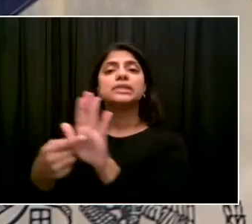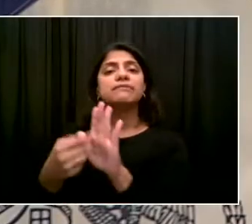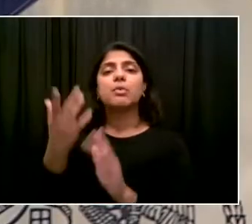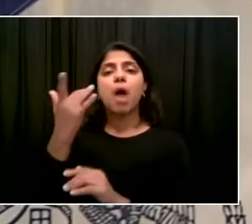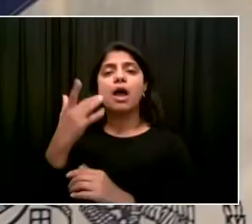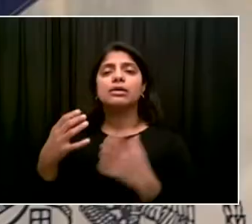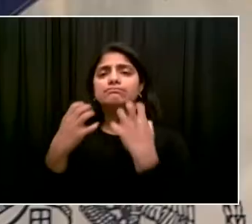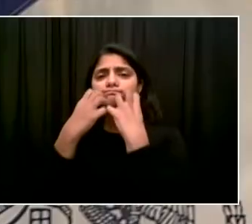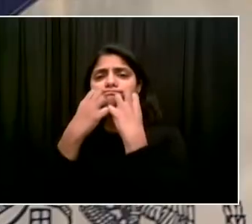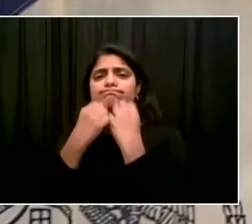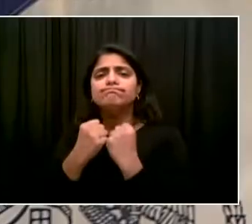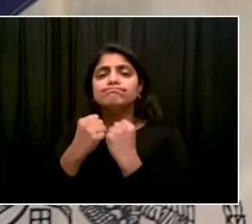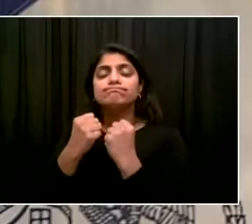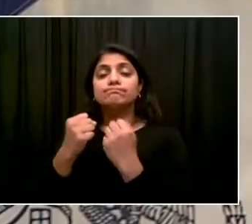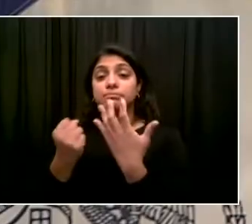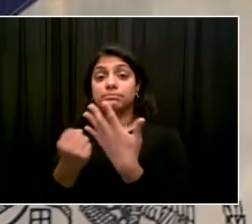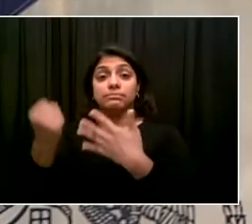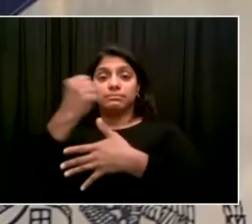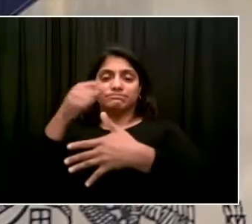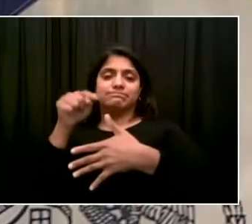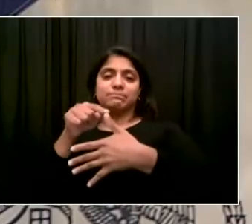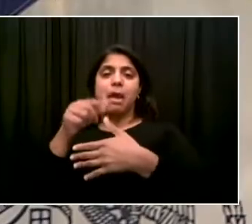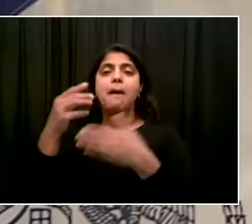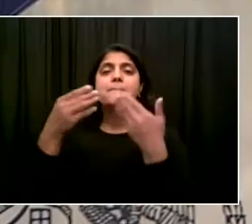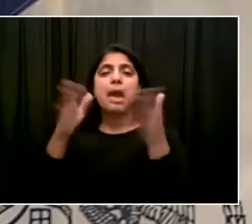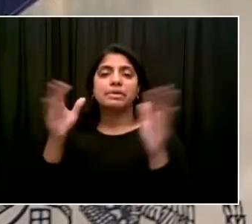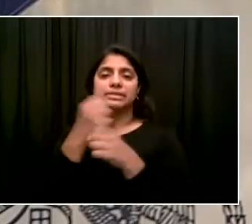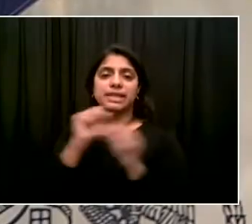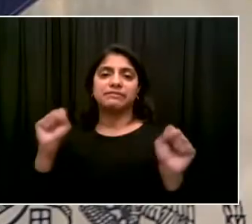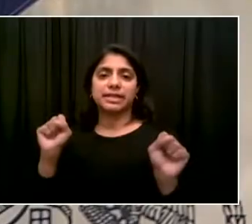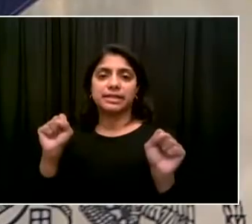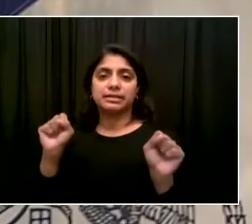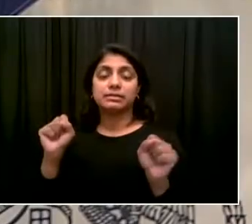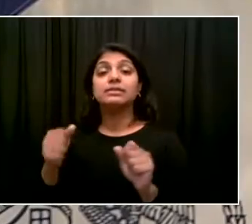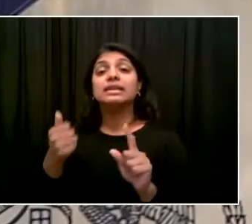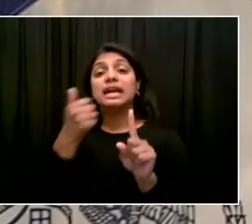AREA HE CAS RE ABOUT DEEPLY AND HE KNOWS A LOT ABOUT AND HE IS